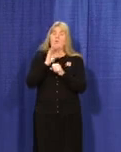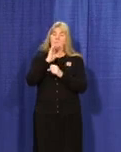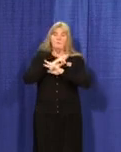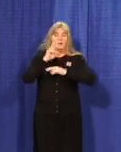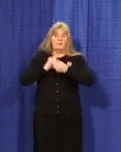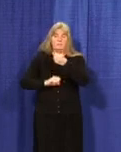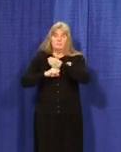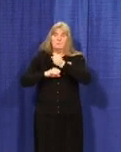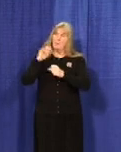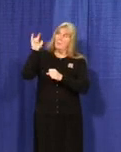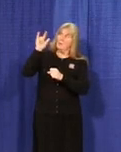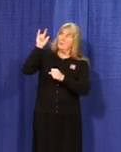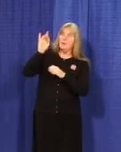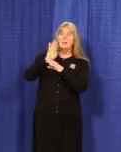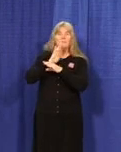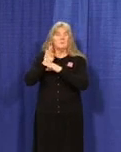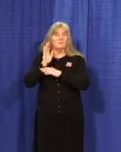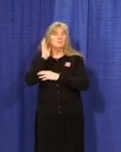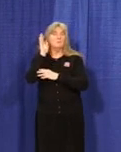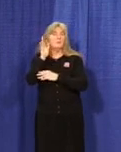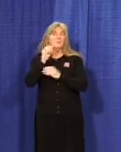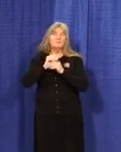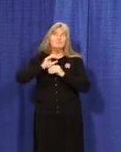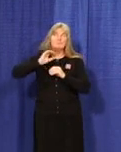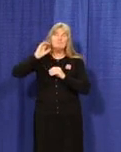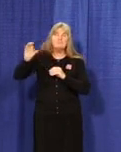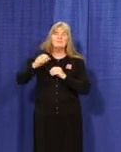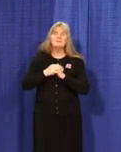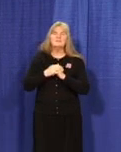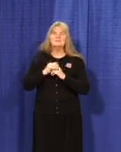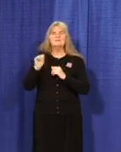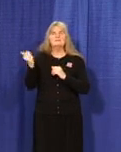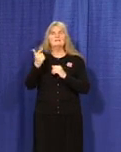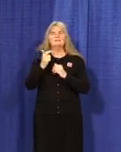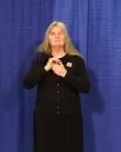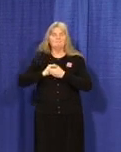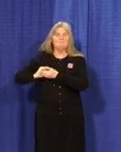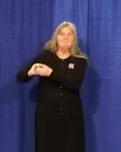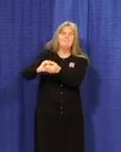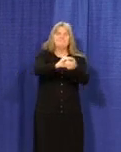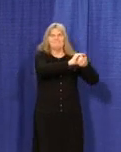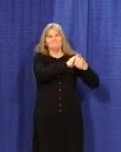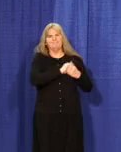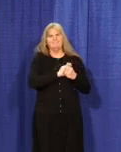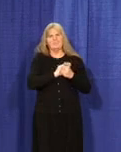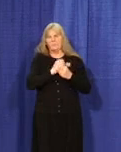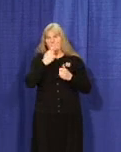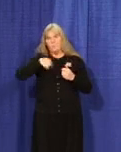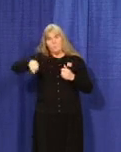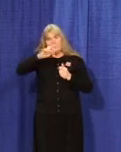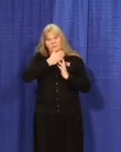days. We are all in this together, and together we will get through this.